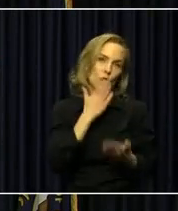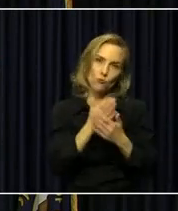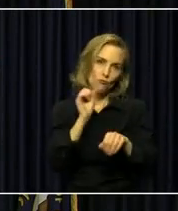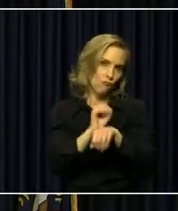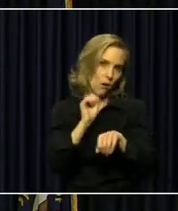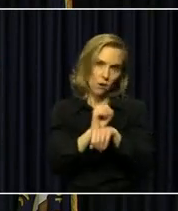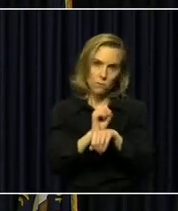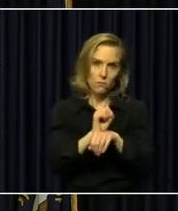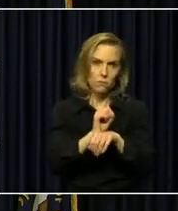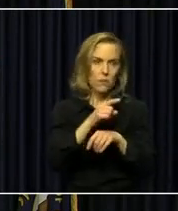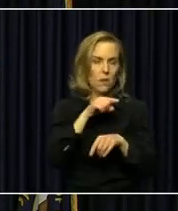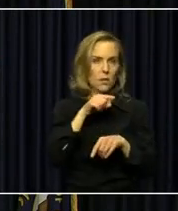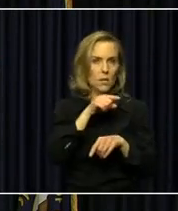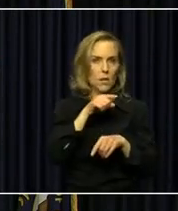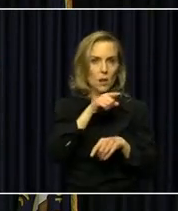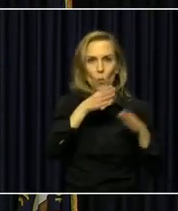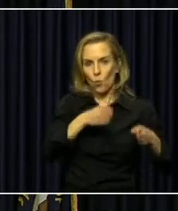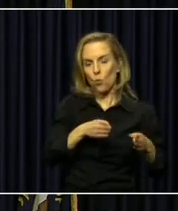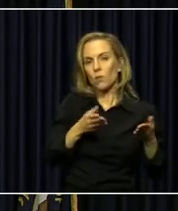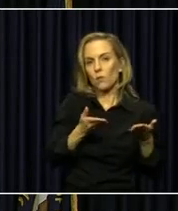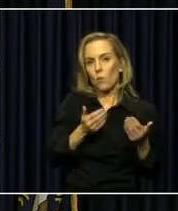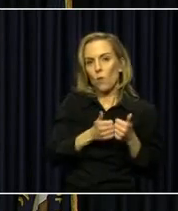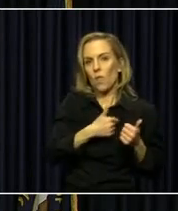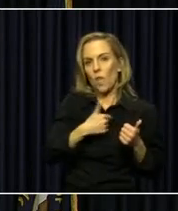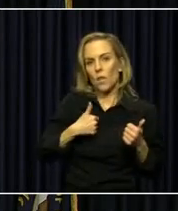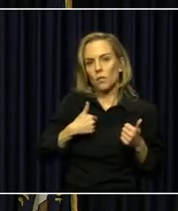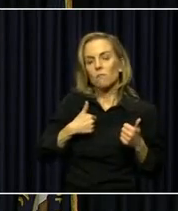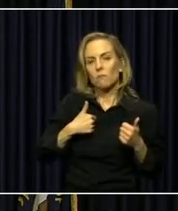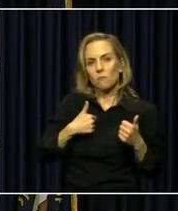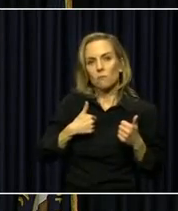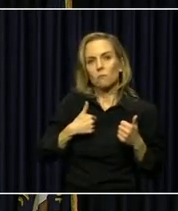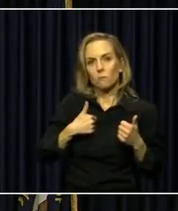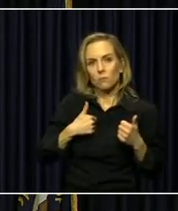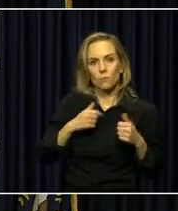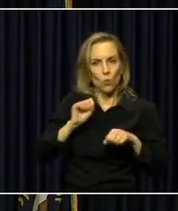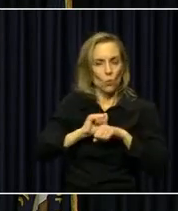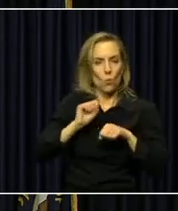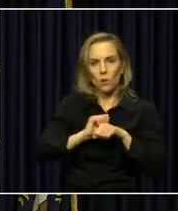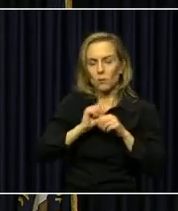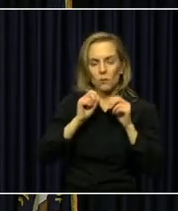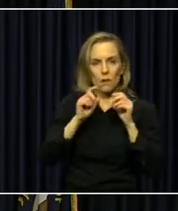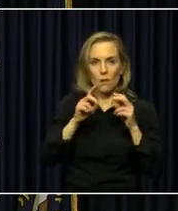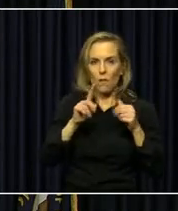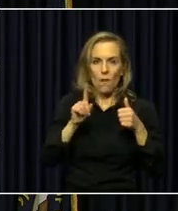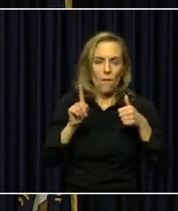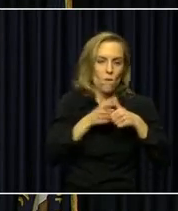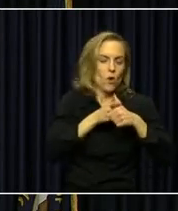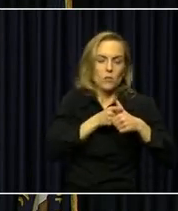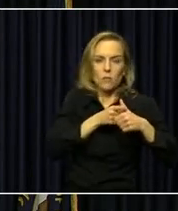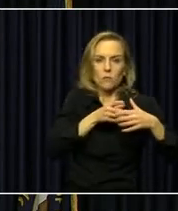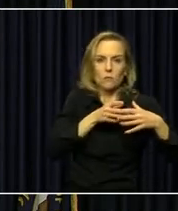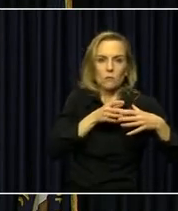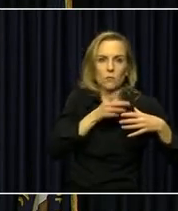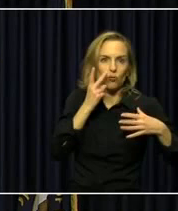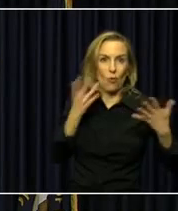GATHERING. SO NOBODY IS BEING SINGLED OUT. IT'S JUST ONE GROUP REFUSING TO FOLLOW THE REQUIREMENTS WHILE